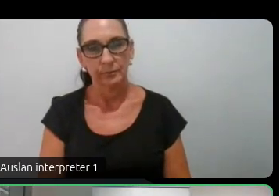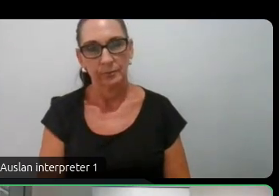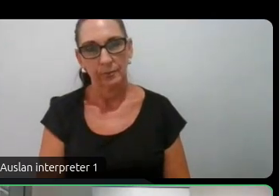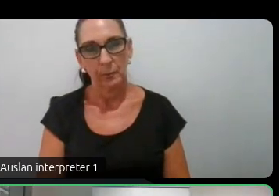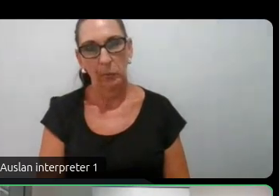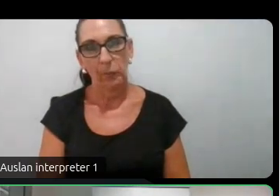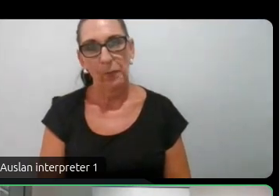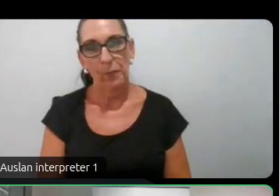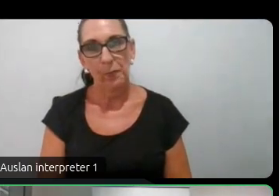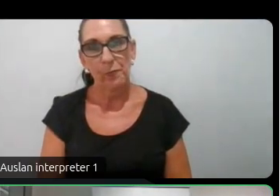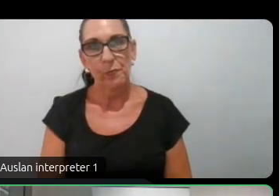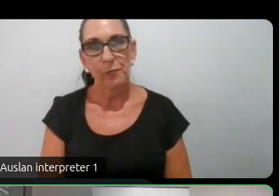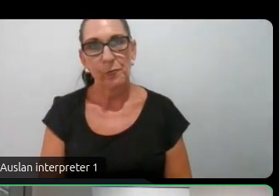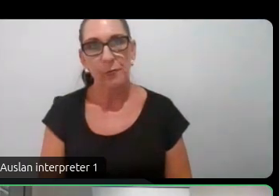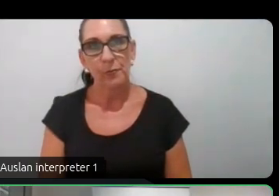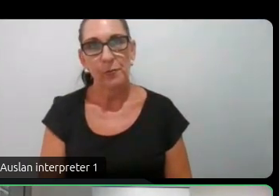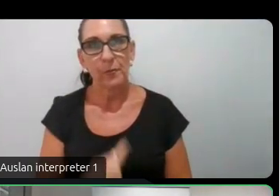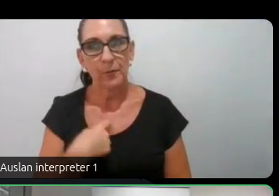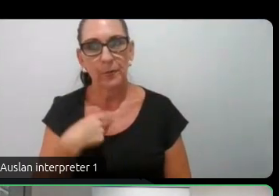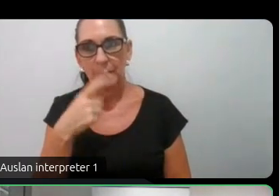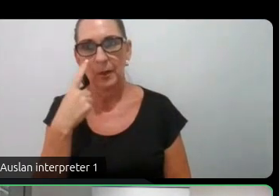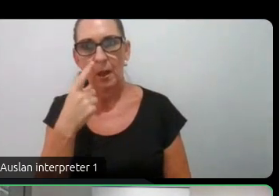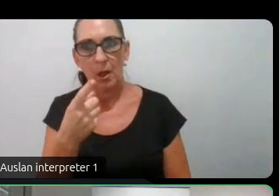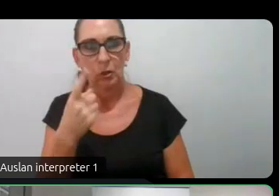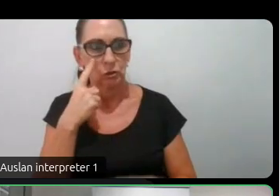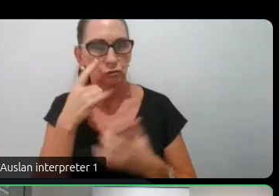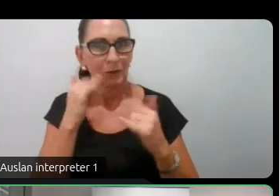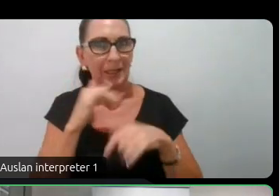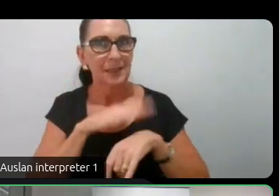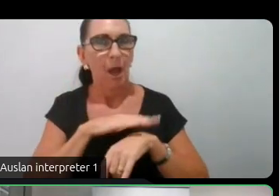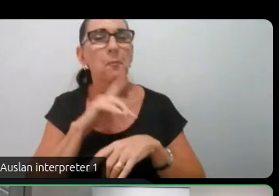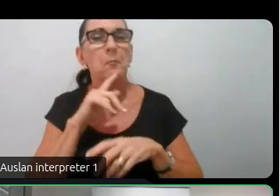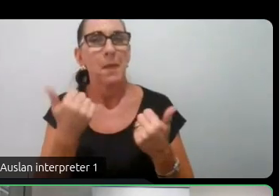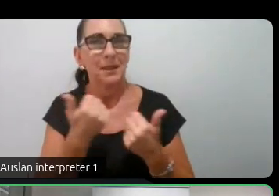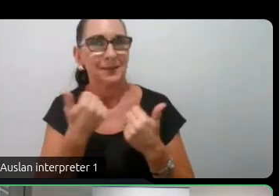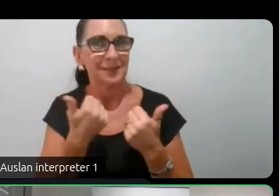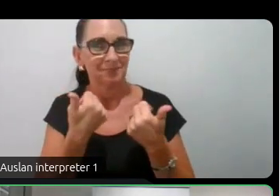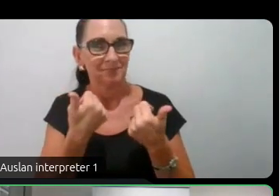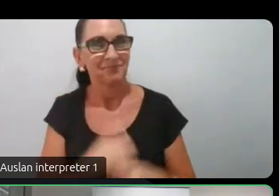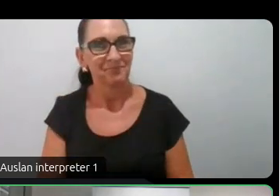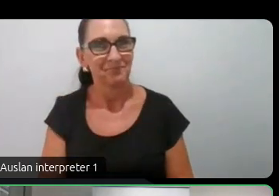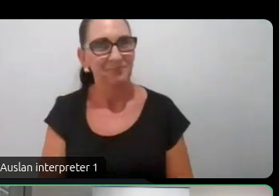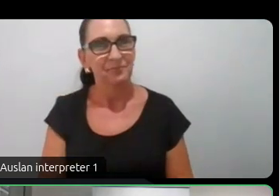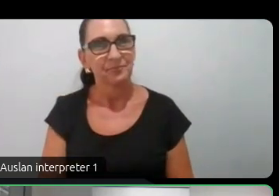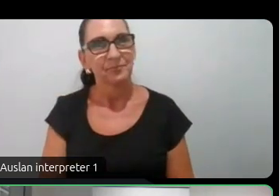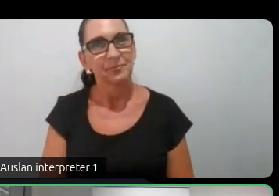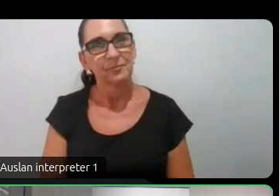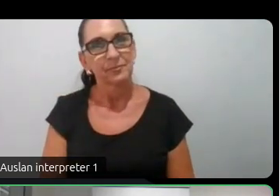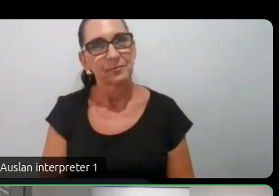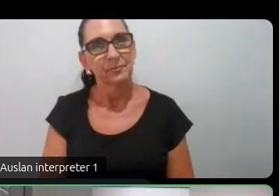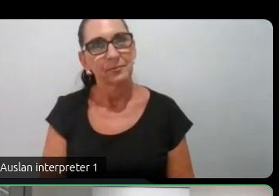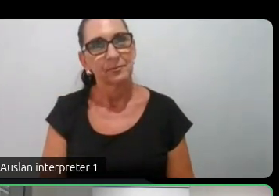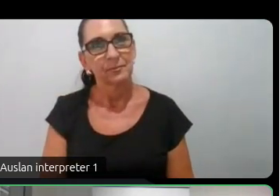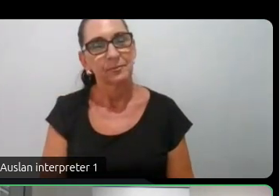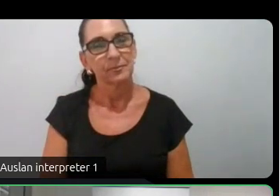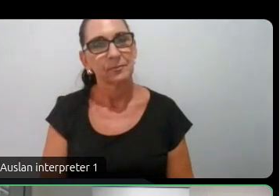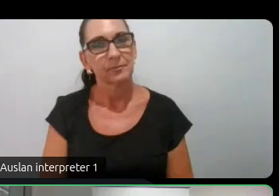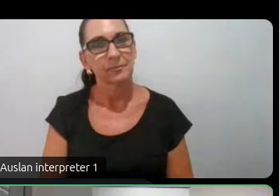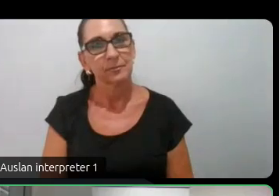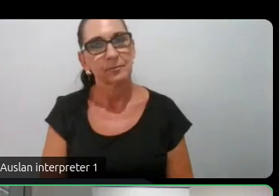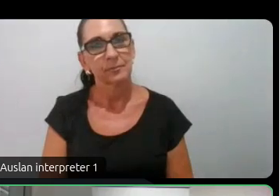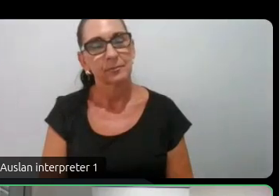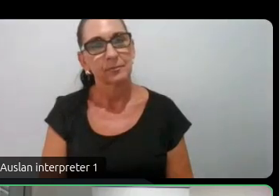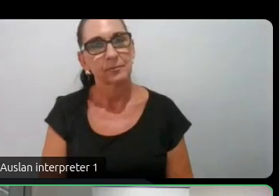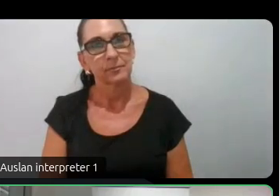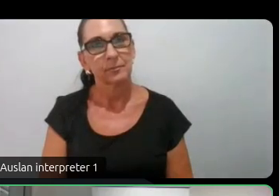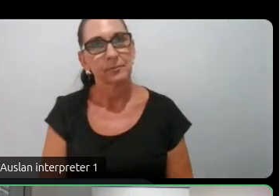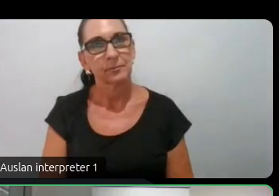Being mindful of time, we've got plenty of time. Um so this uh is what I'll say is